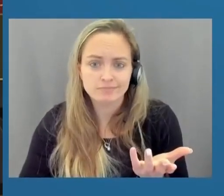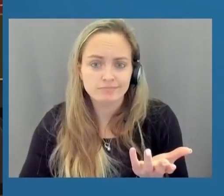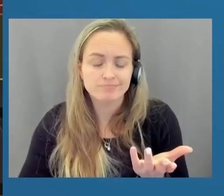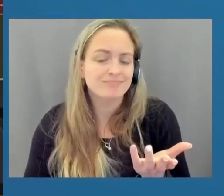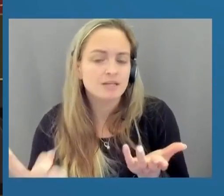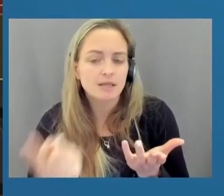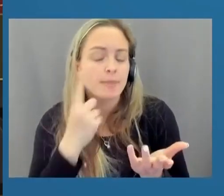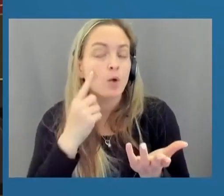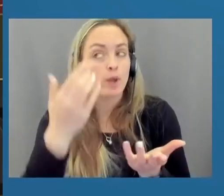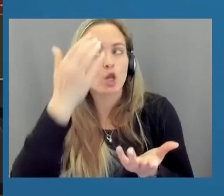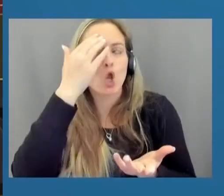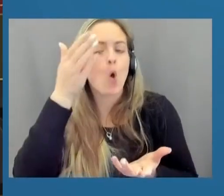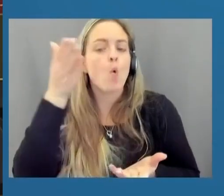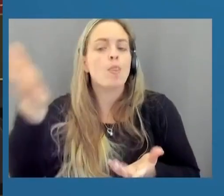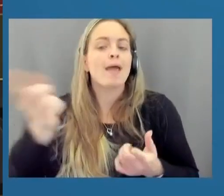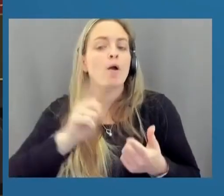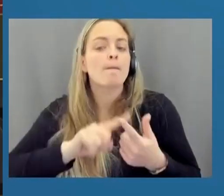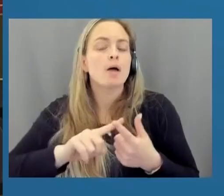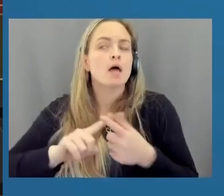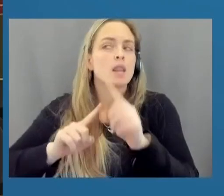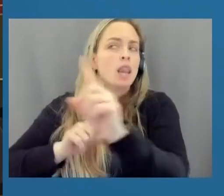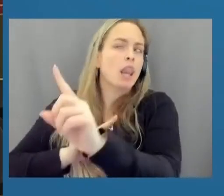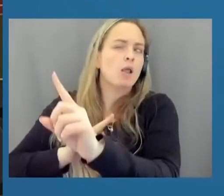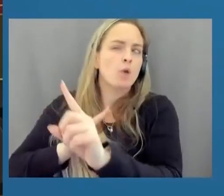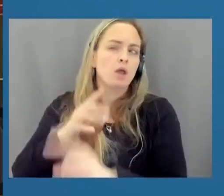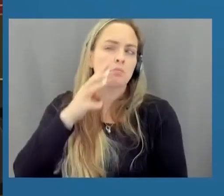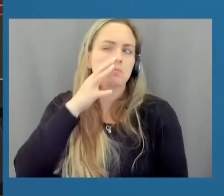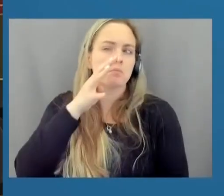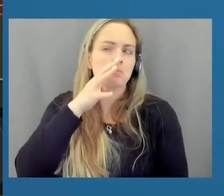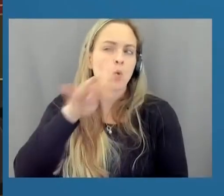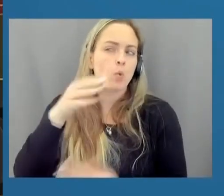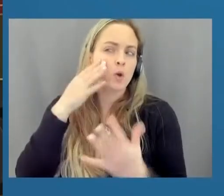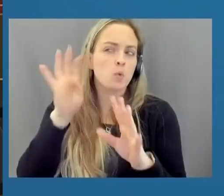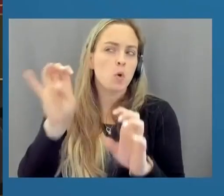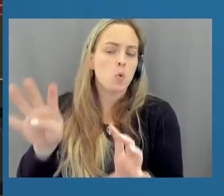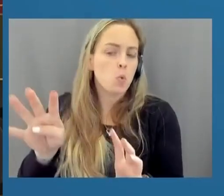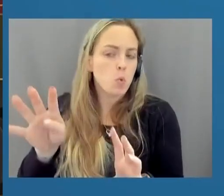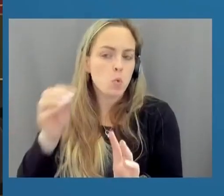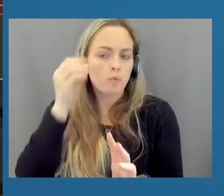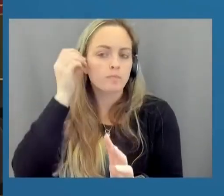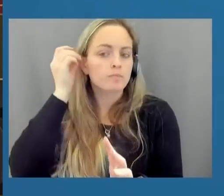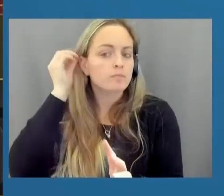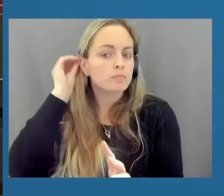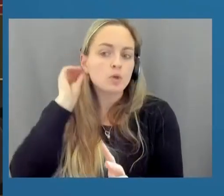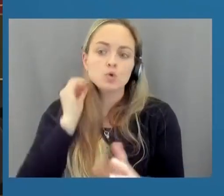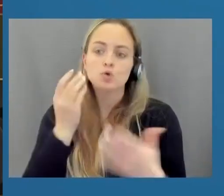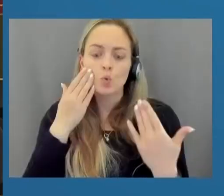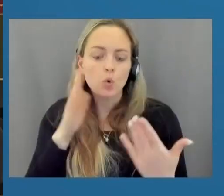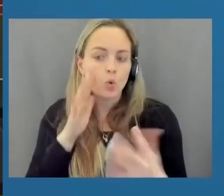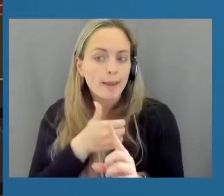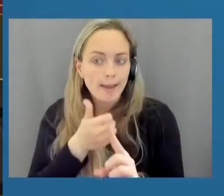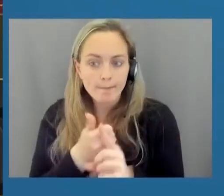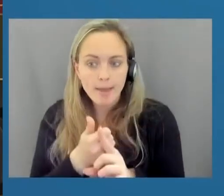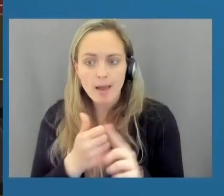but it's a cloud that is very nebulous. Uh, we don't know, we don't know what it, how bad it's going to be are these mostly threats? Uh,